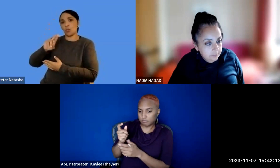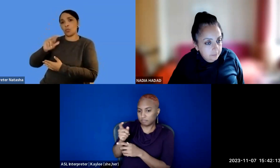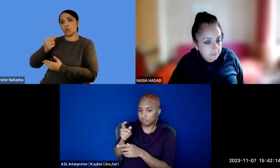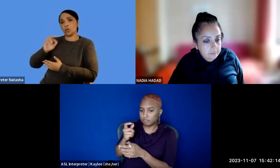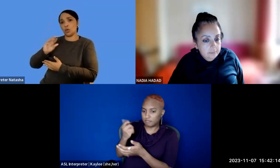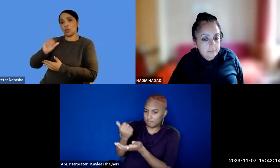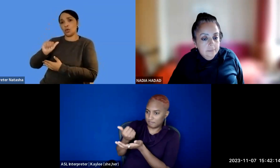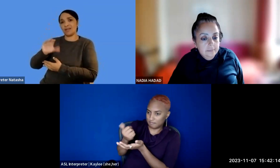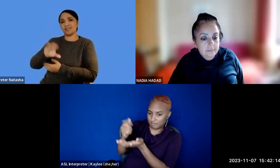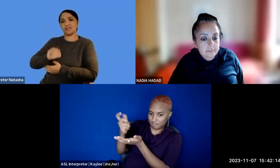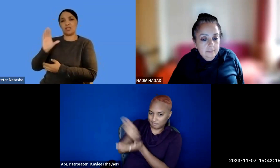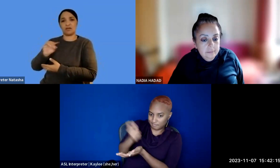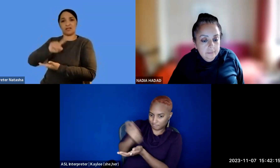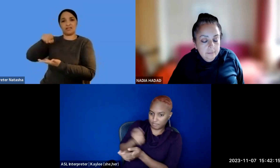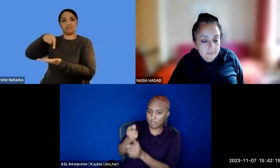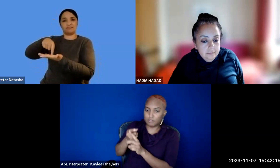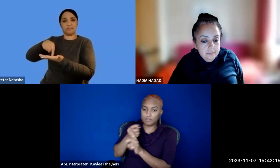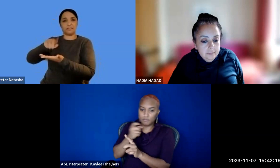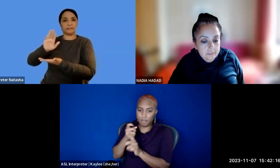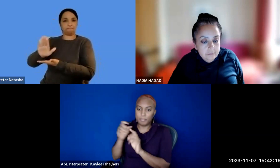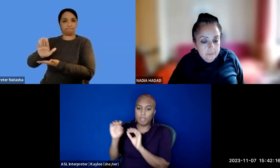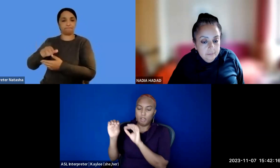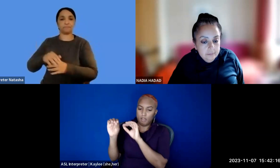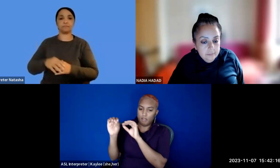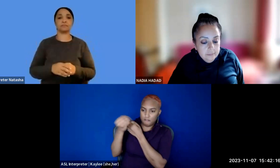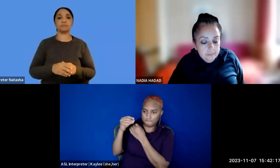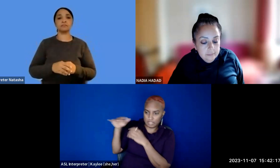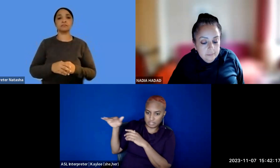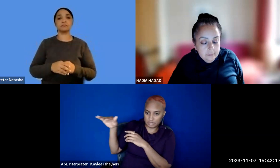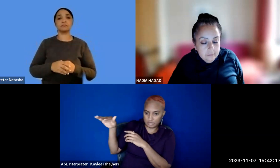we engage in disability in the sense of policy commitments